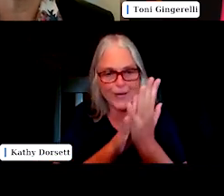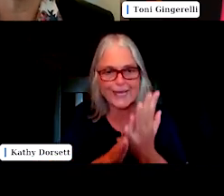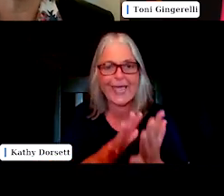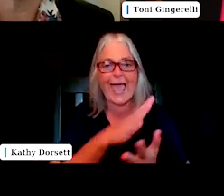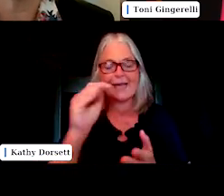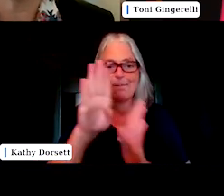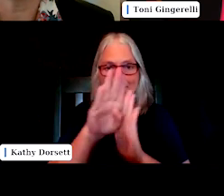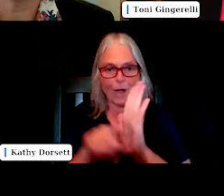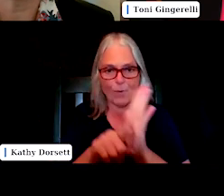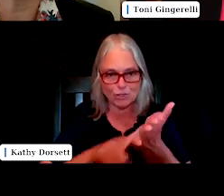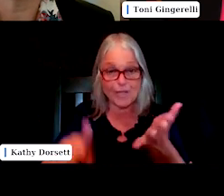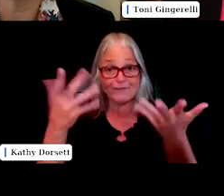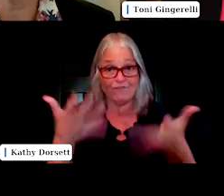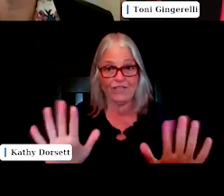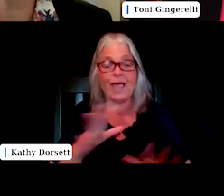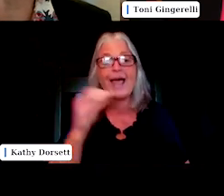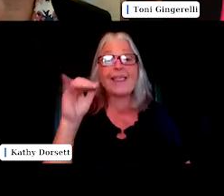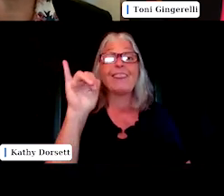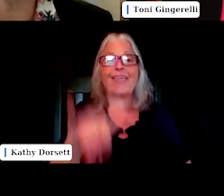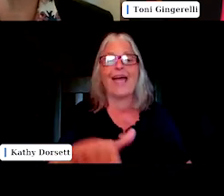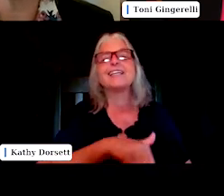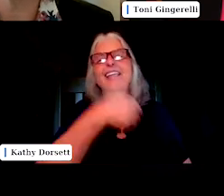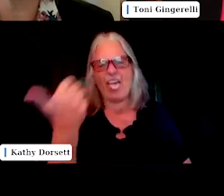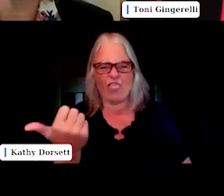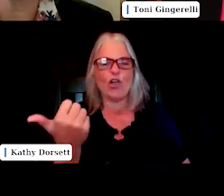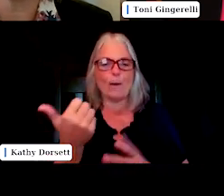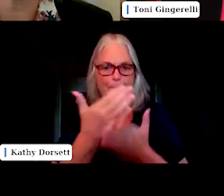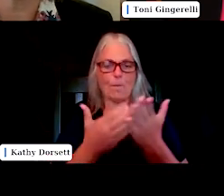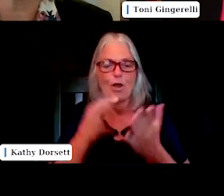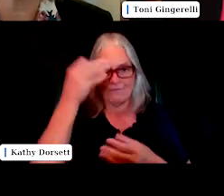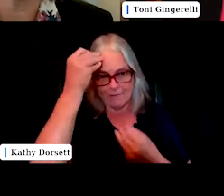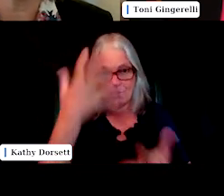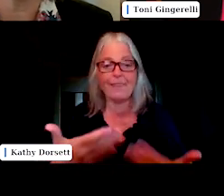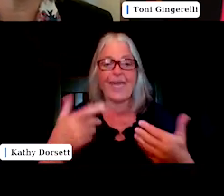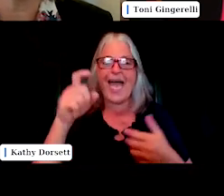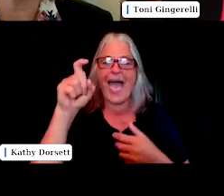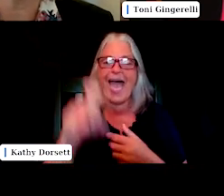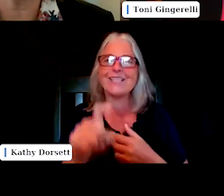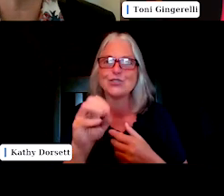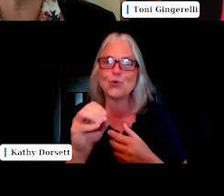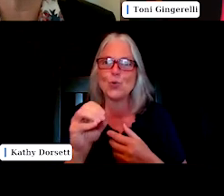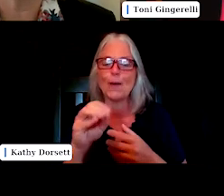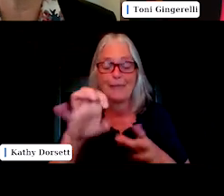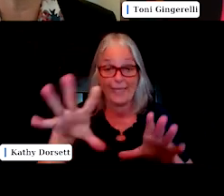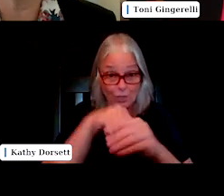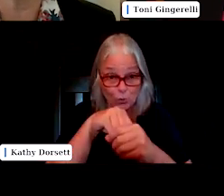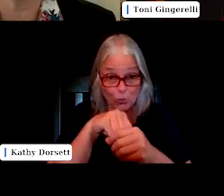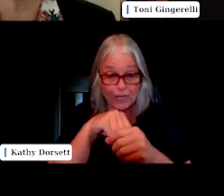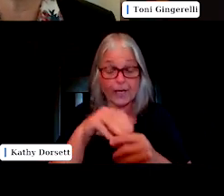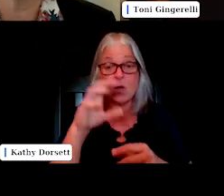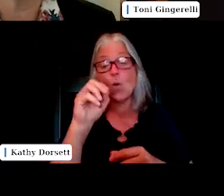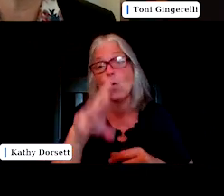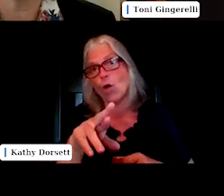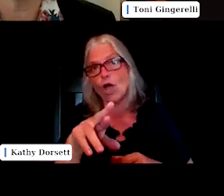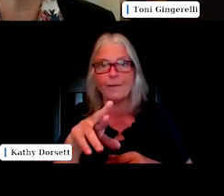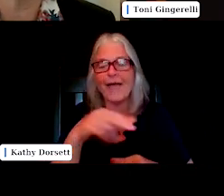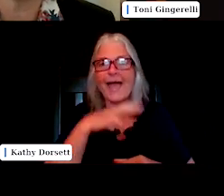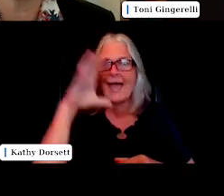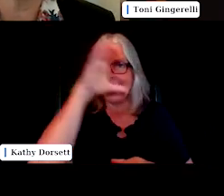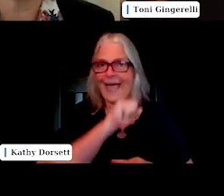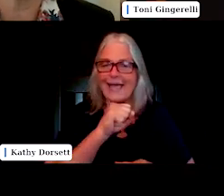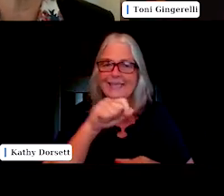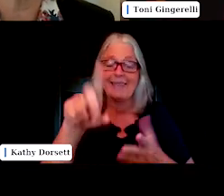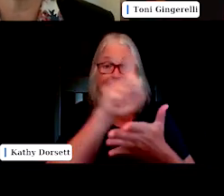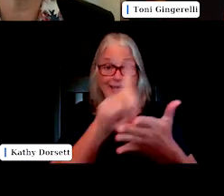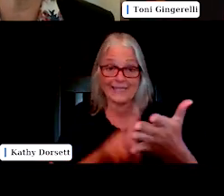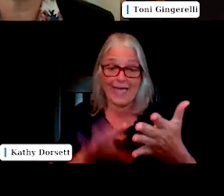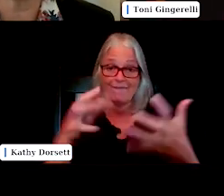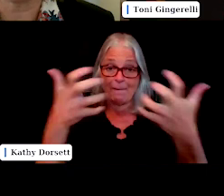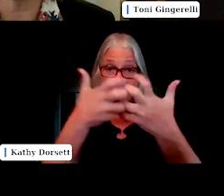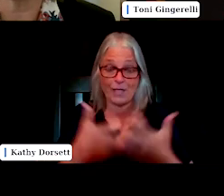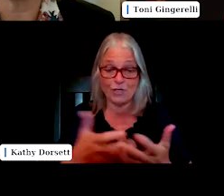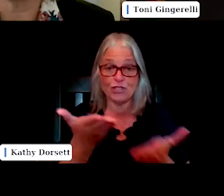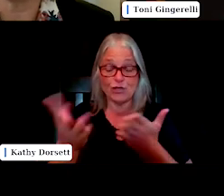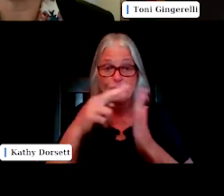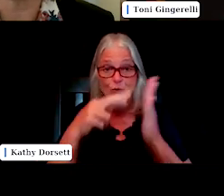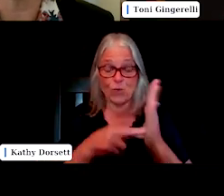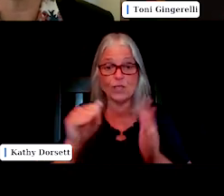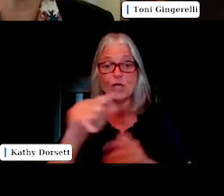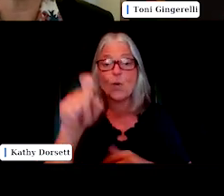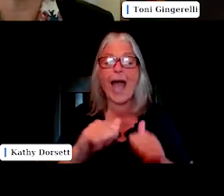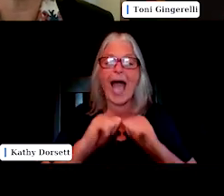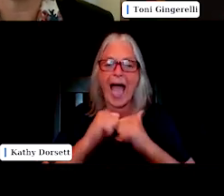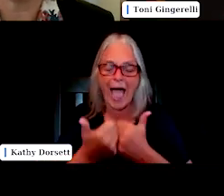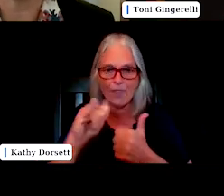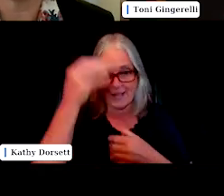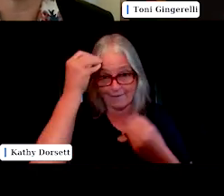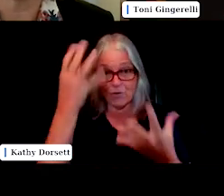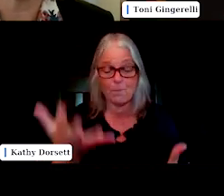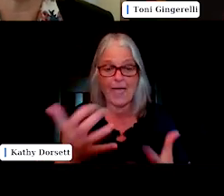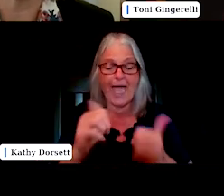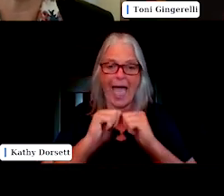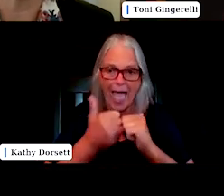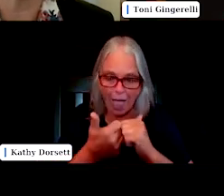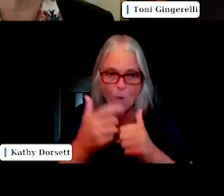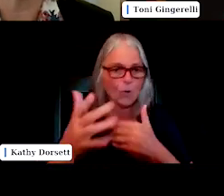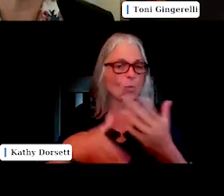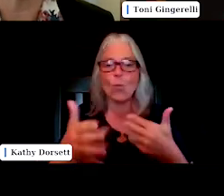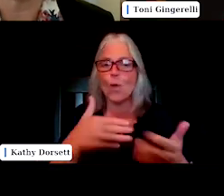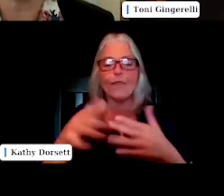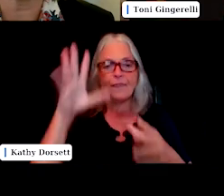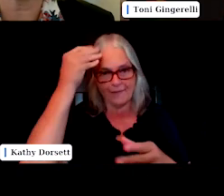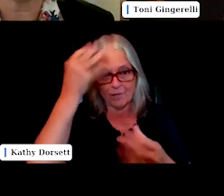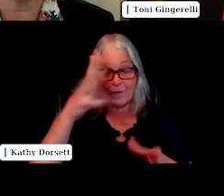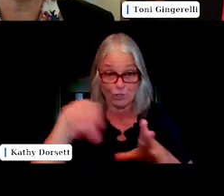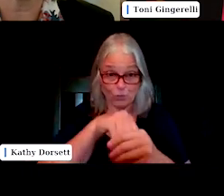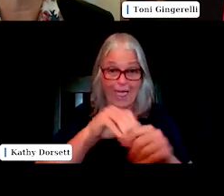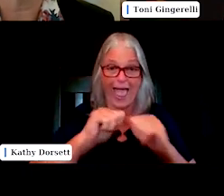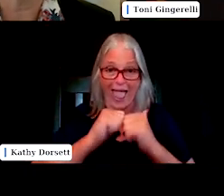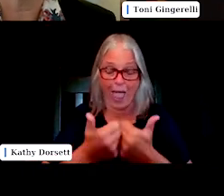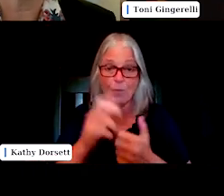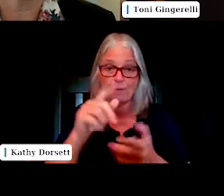And that that's another piece of information that has to be included, or or I guess, in the in the design of a matching service registry. It's a question about how that information, how and whether that information is included and how that gets updated.